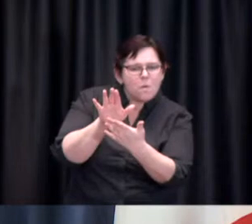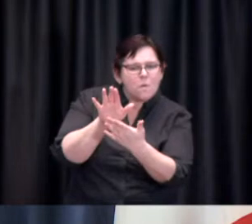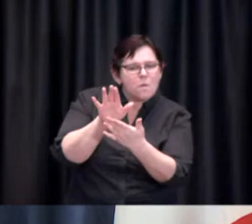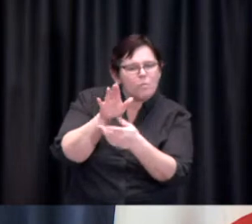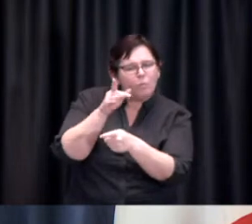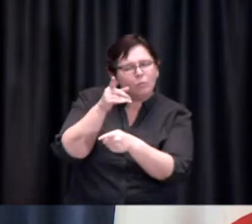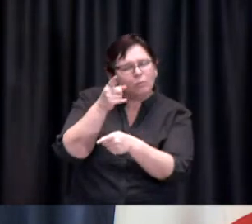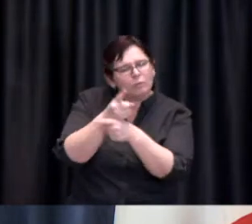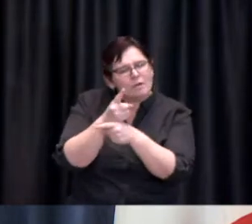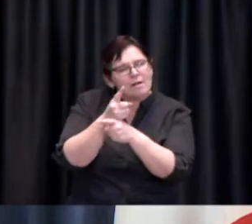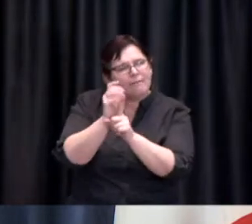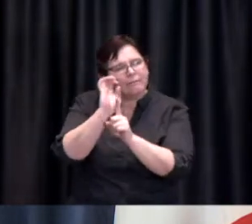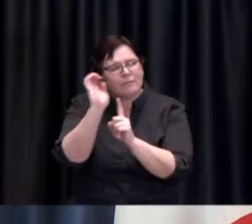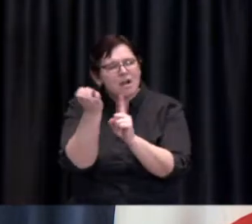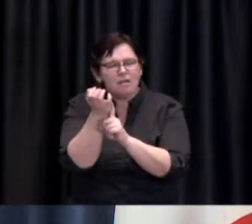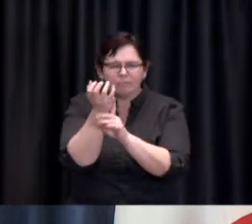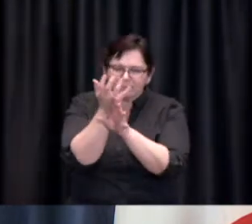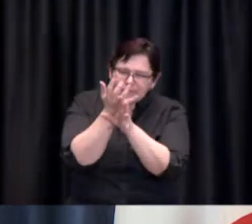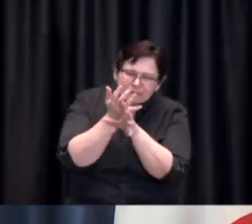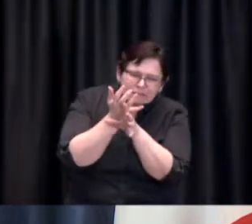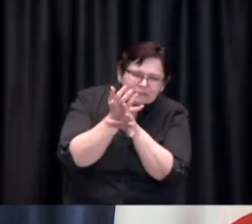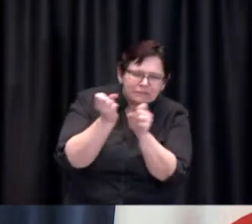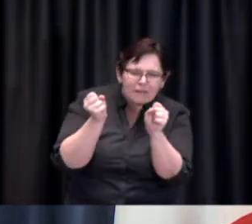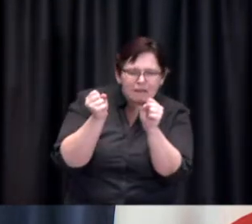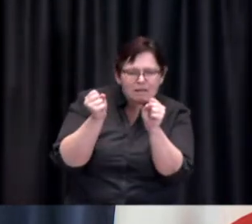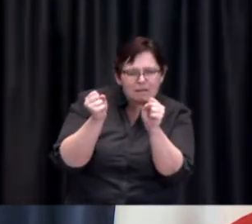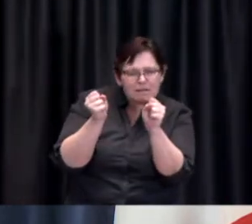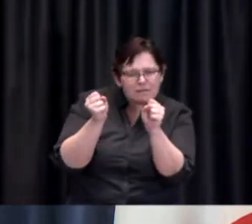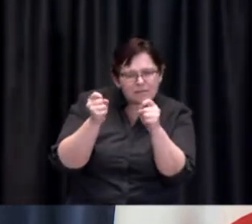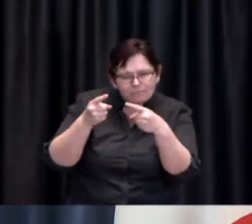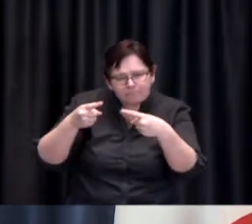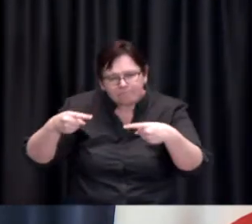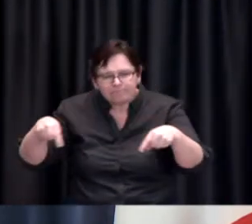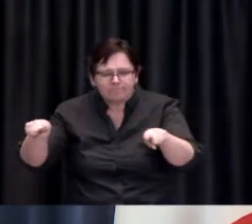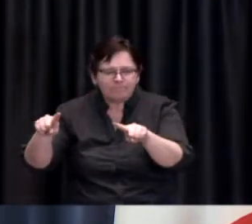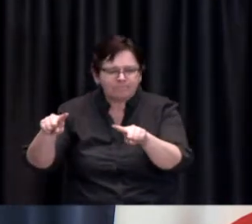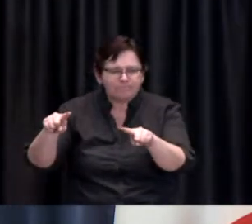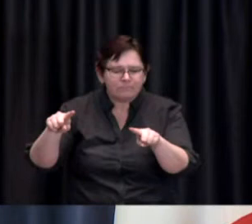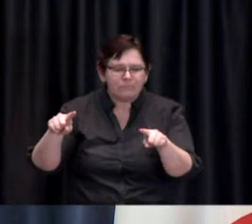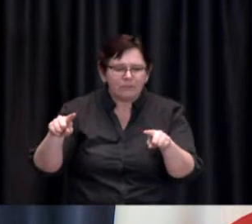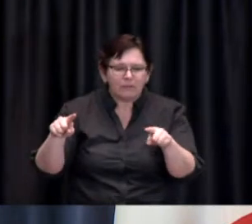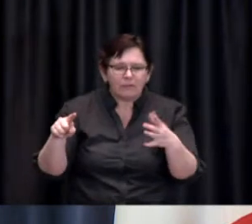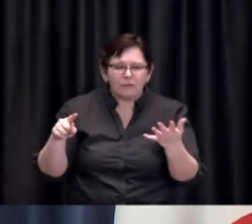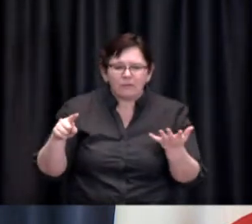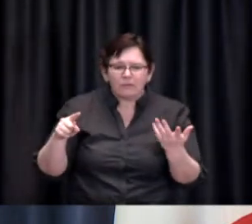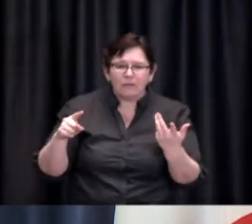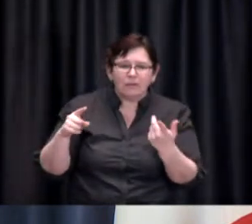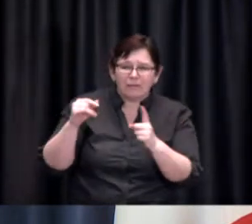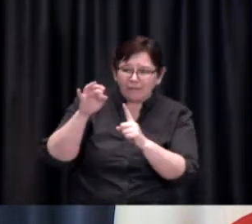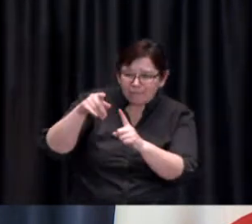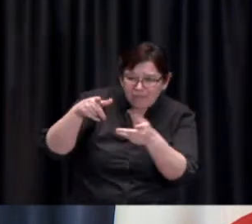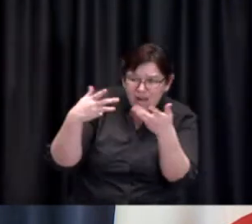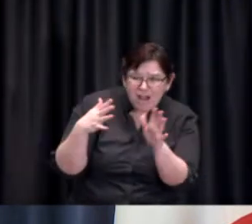that enhances the safety of those who were exposed within the context of Maxwell Meighan shelter and as